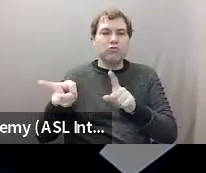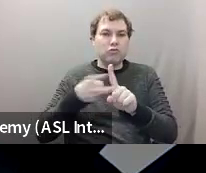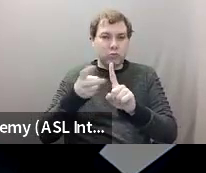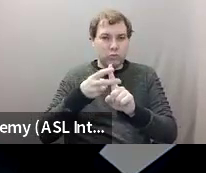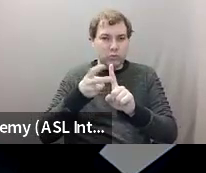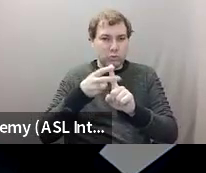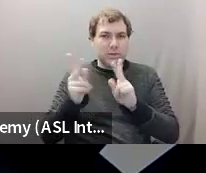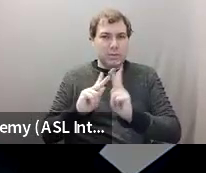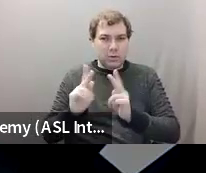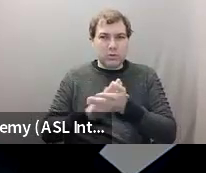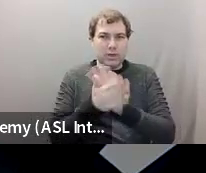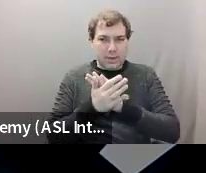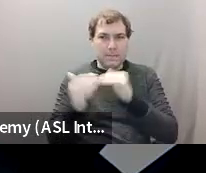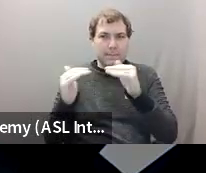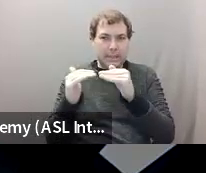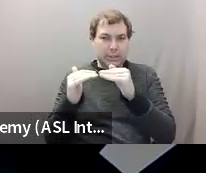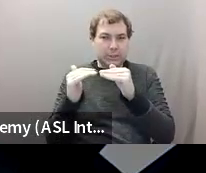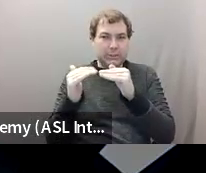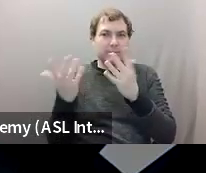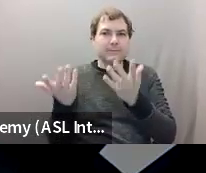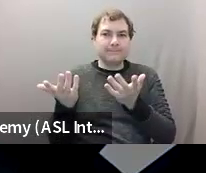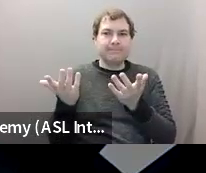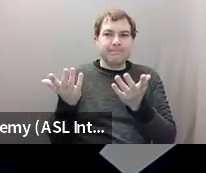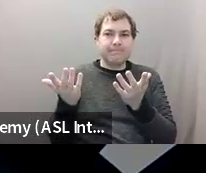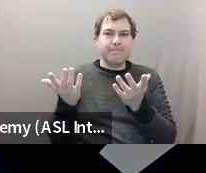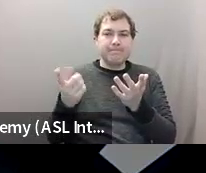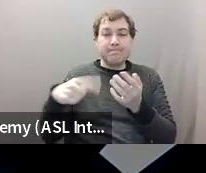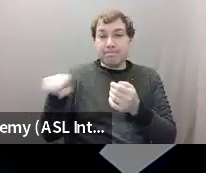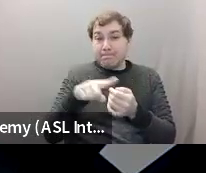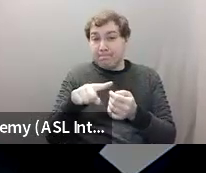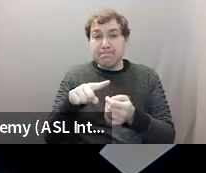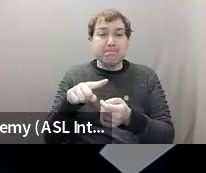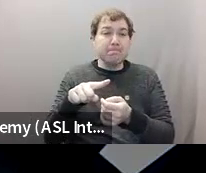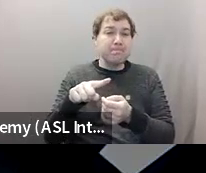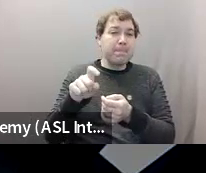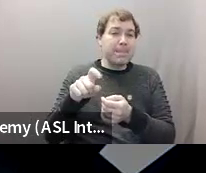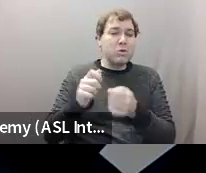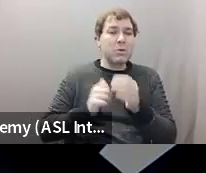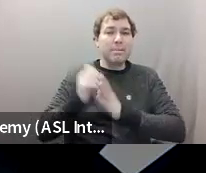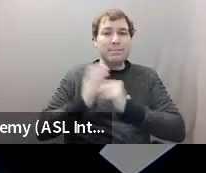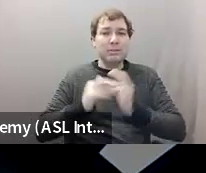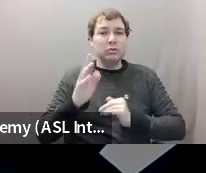Jen Hawkinson: to be peers. Jen Hawkinson: So has anybody had to build up their program from